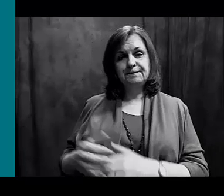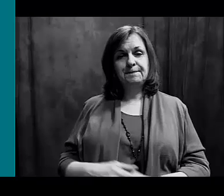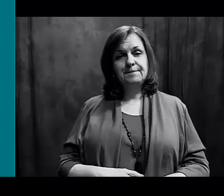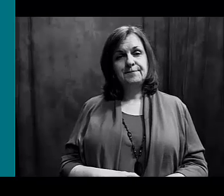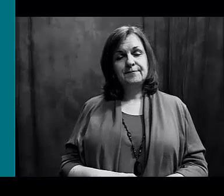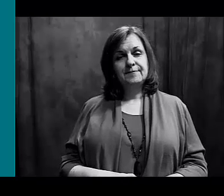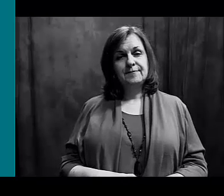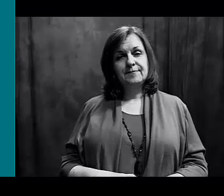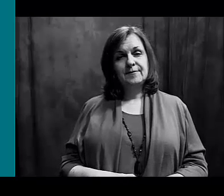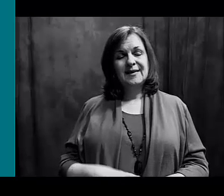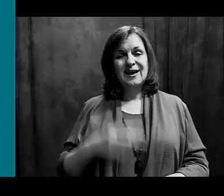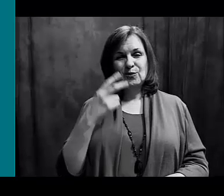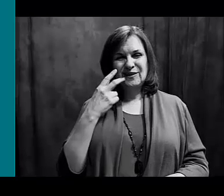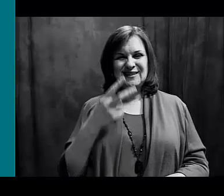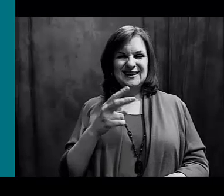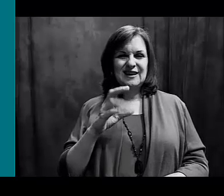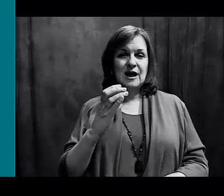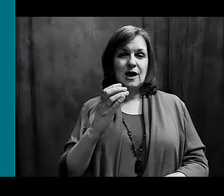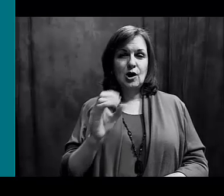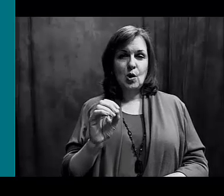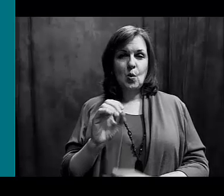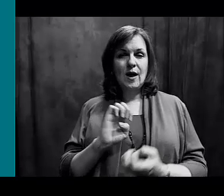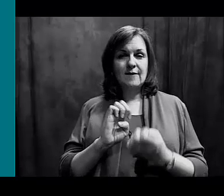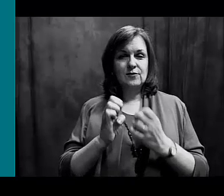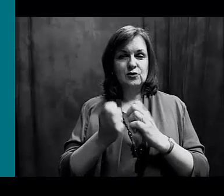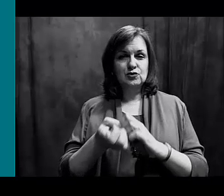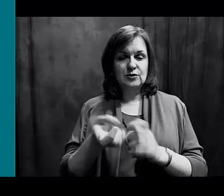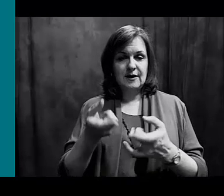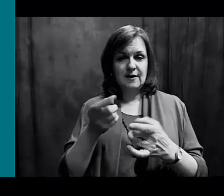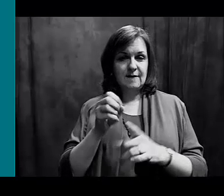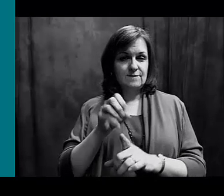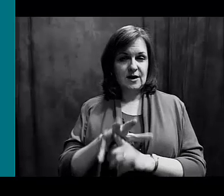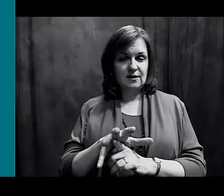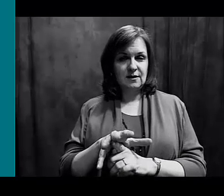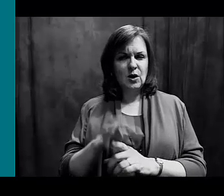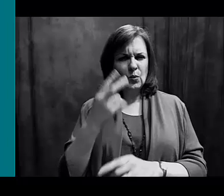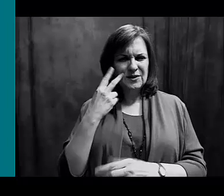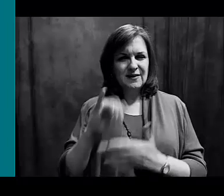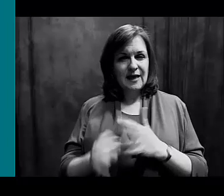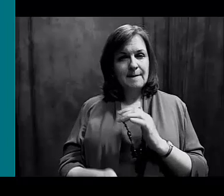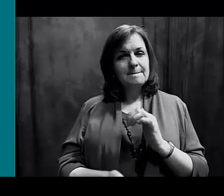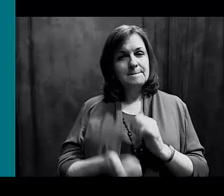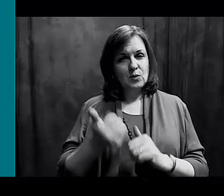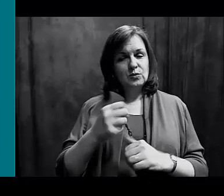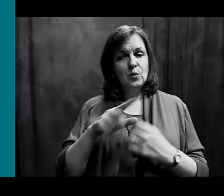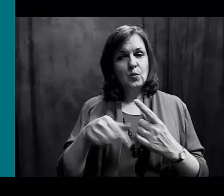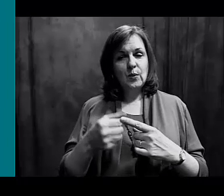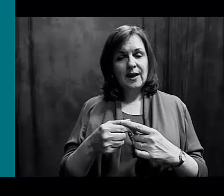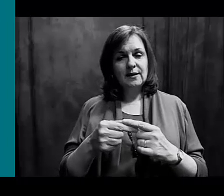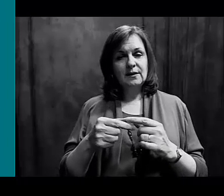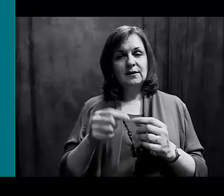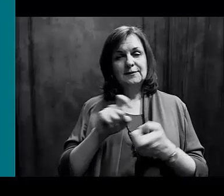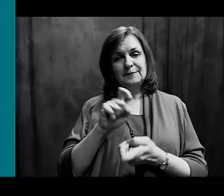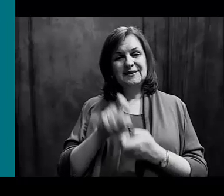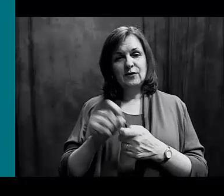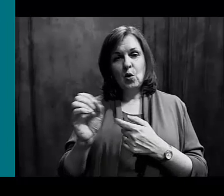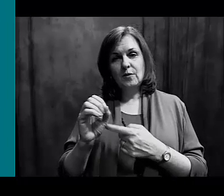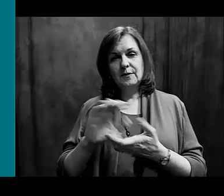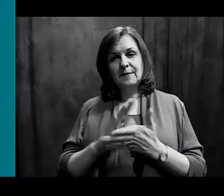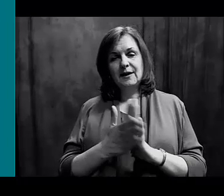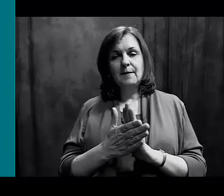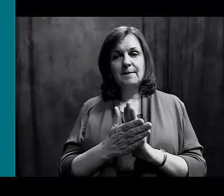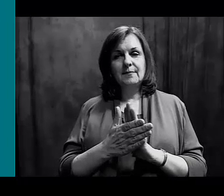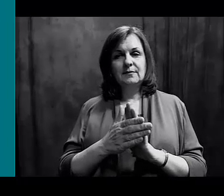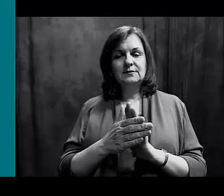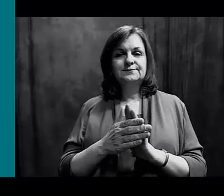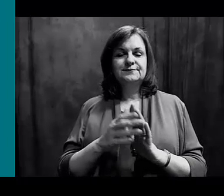co-evolution and where we see that most is when organisms start to develop what we call mimicry